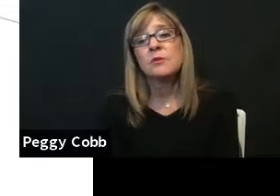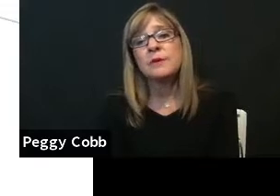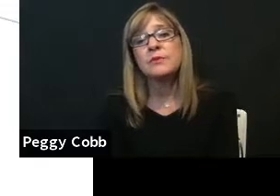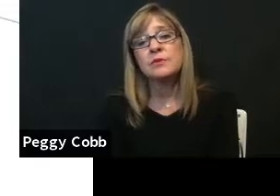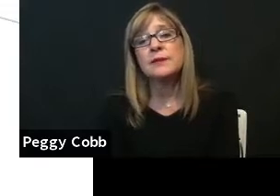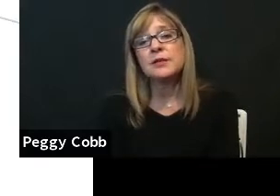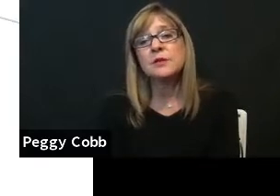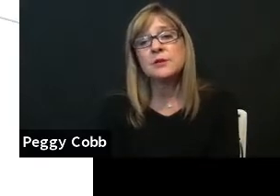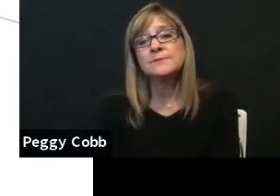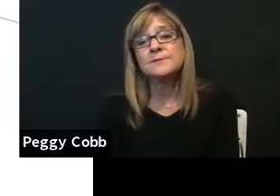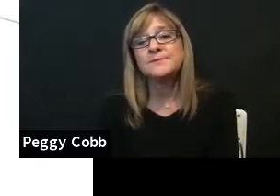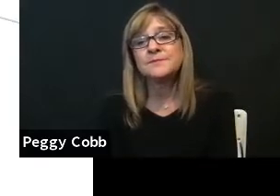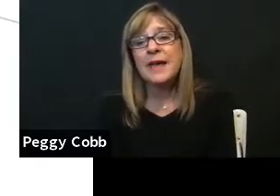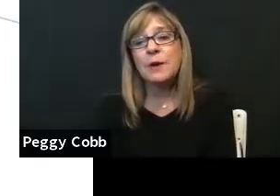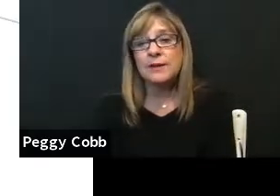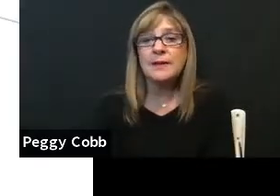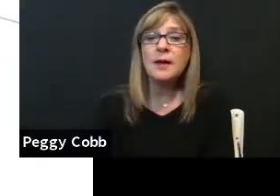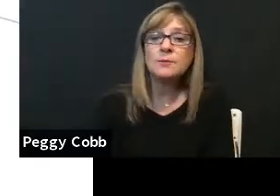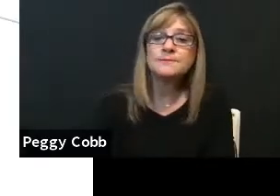or meet with you and let you know how we can help.